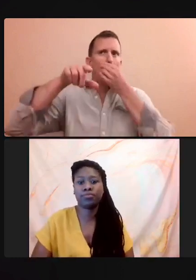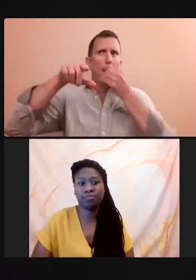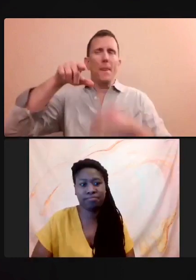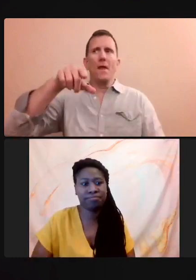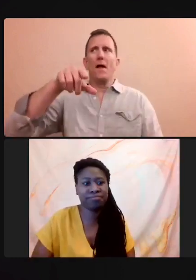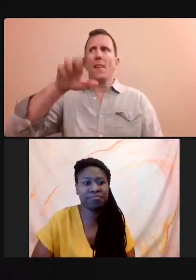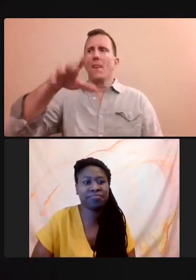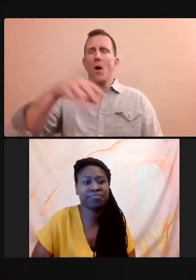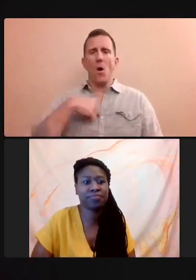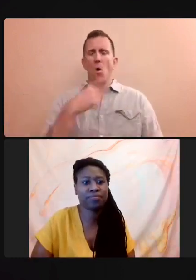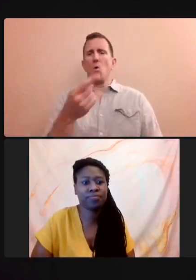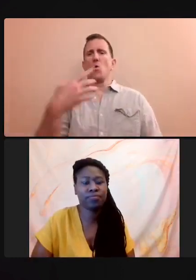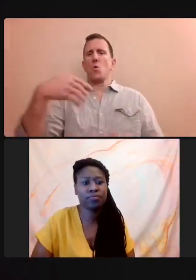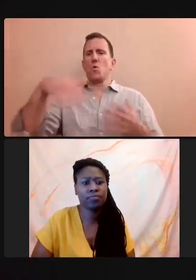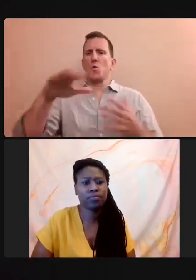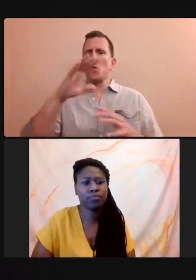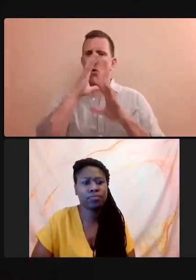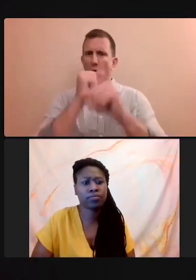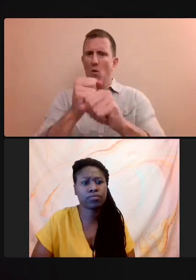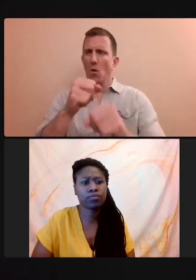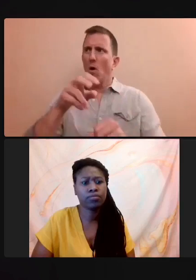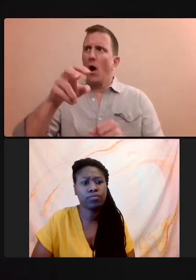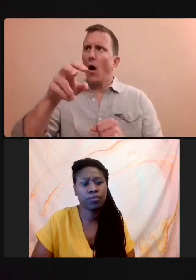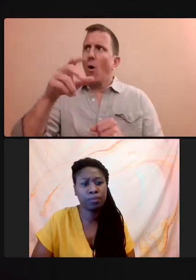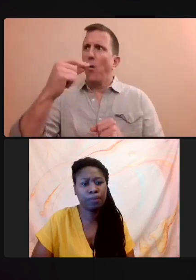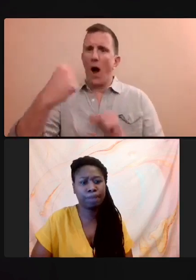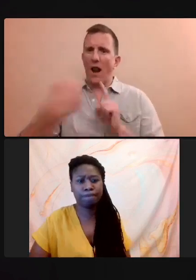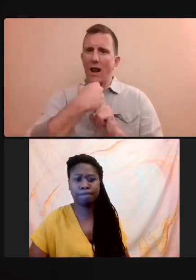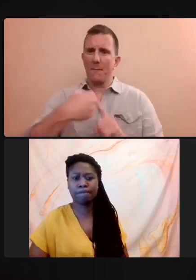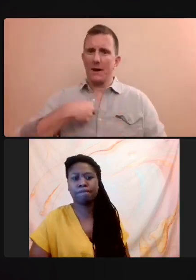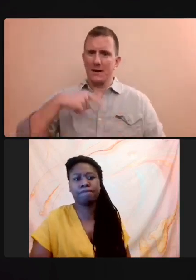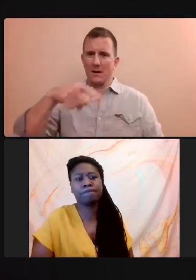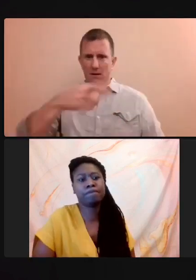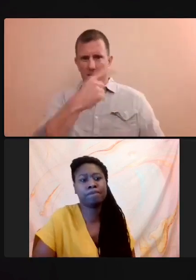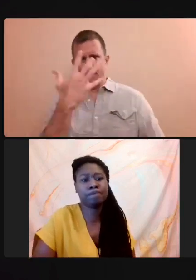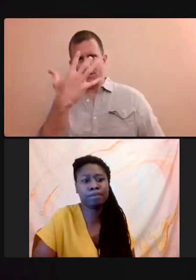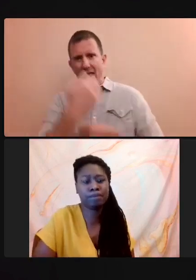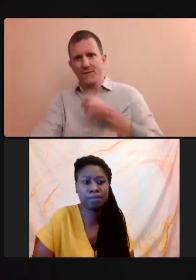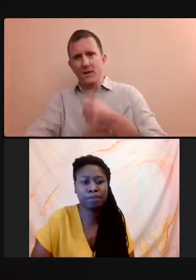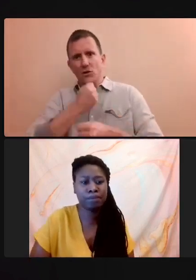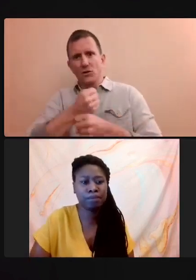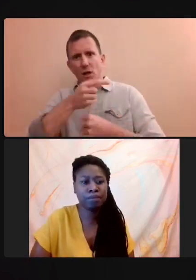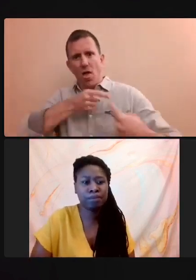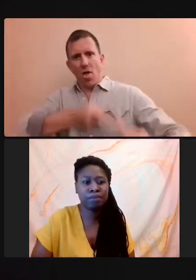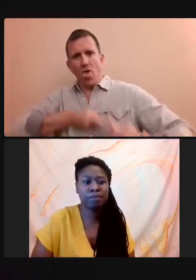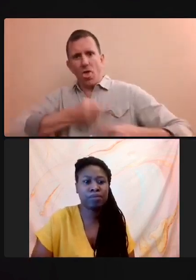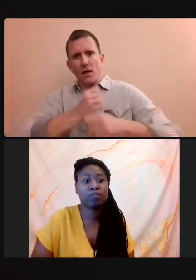So that's the vision I have for us. I love when you say that.